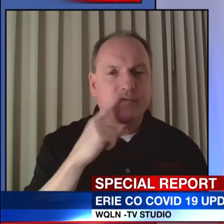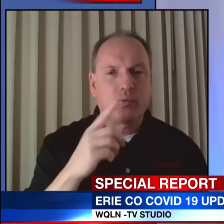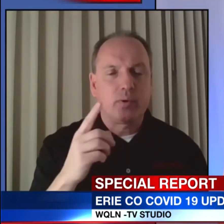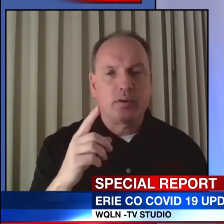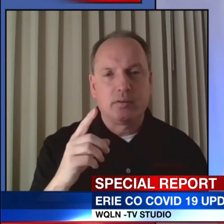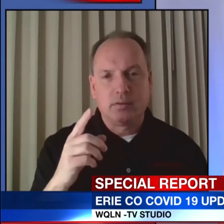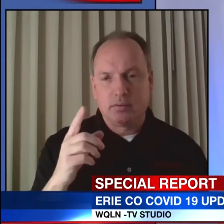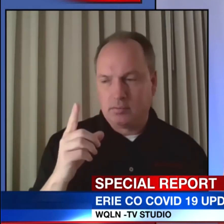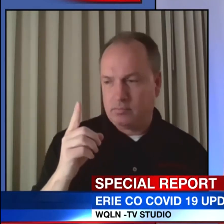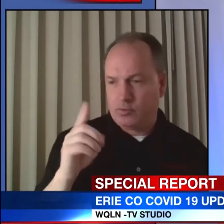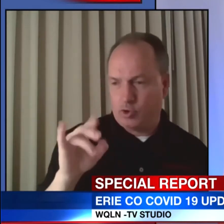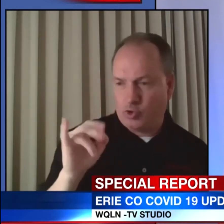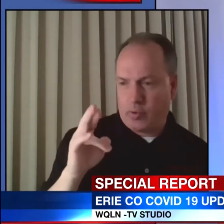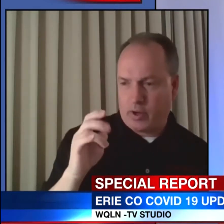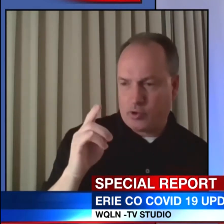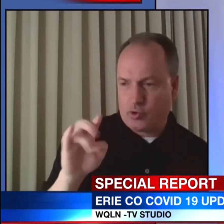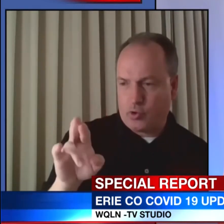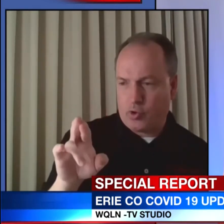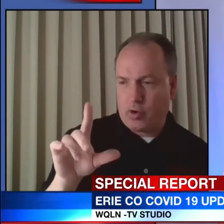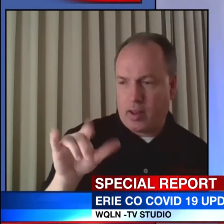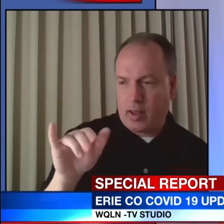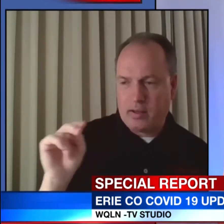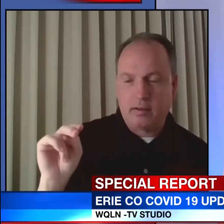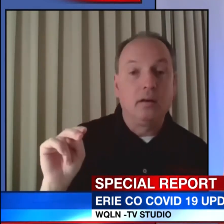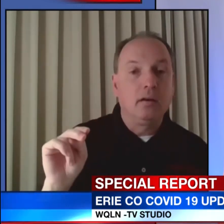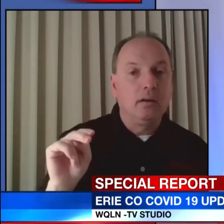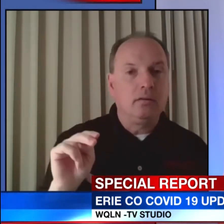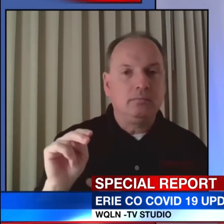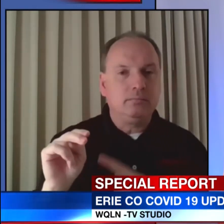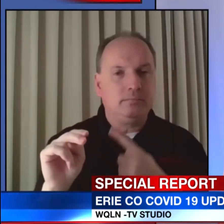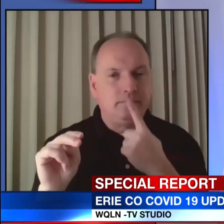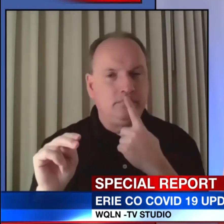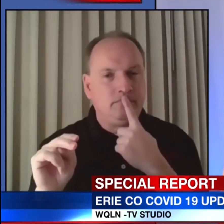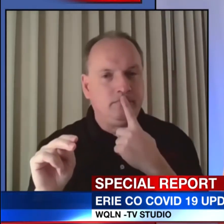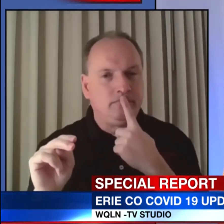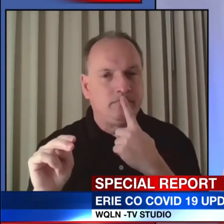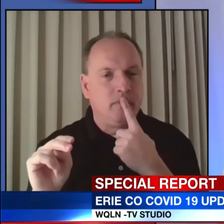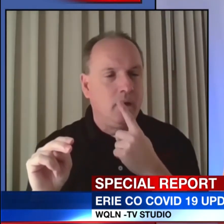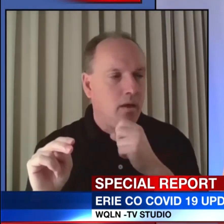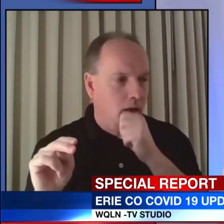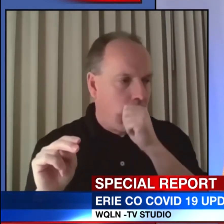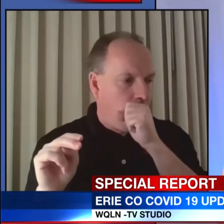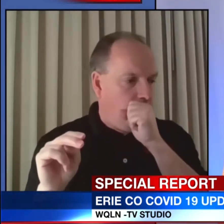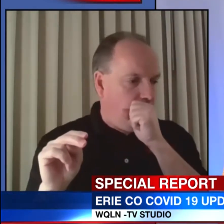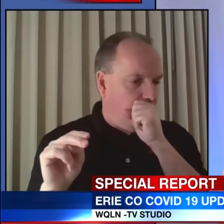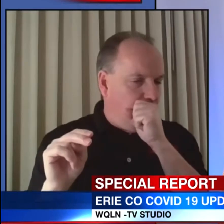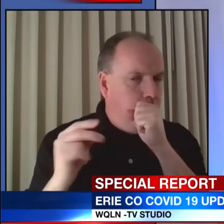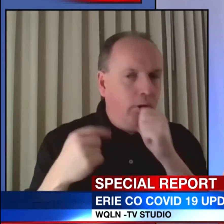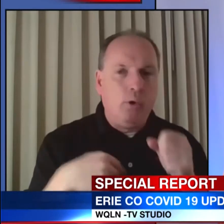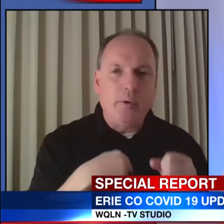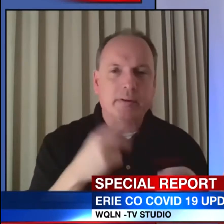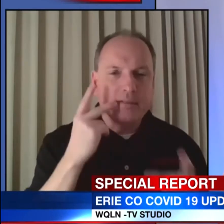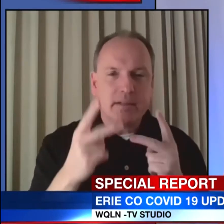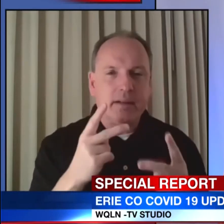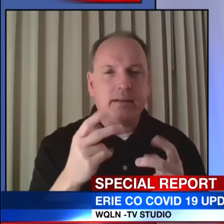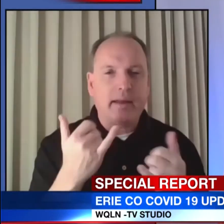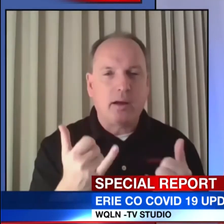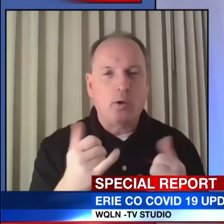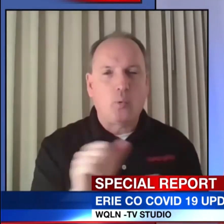ETHAN? HI. A QUESTION FOR THE DIRECTOR. WE ARE LOOKING AT LATER THIS WEEK WITH THREE CLINICS